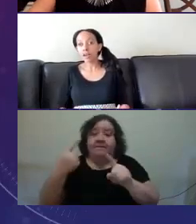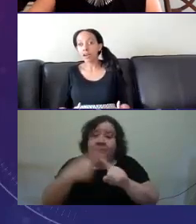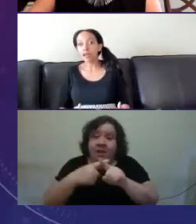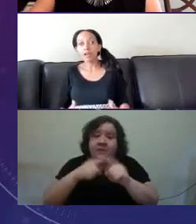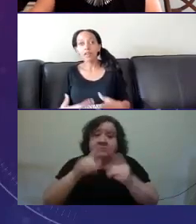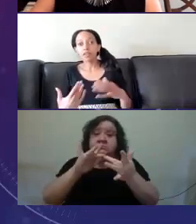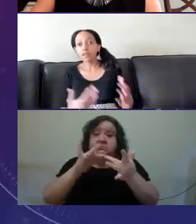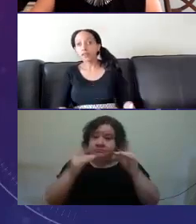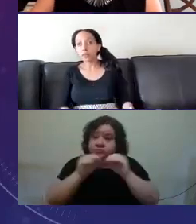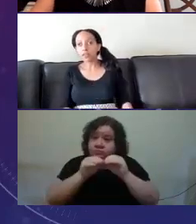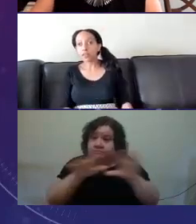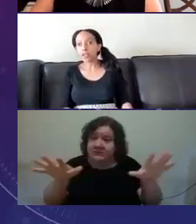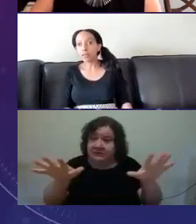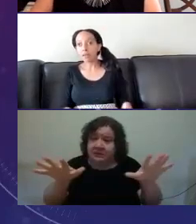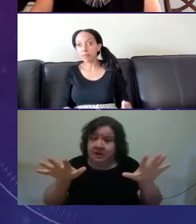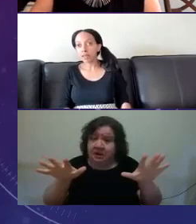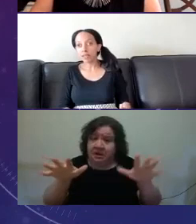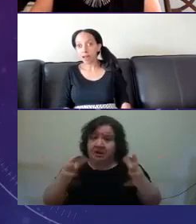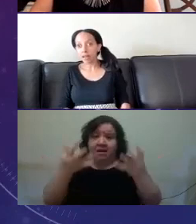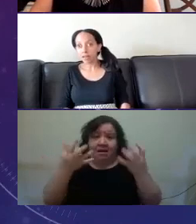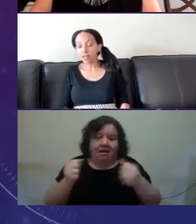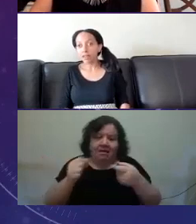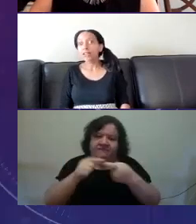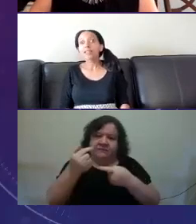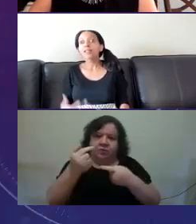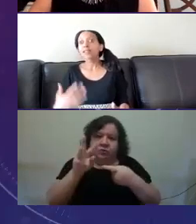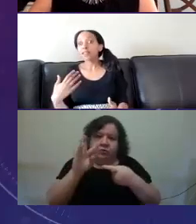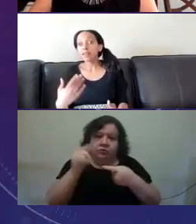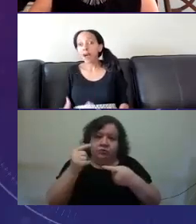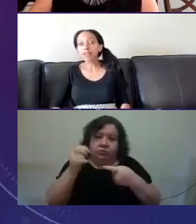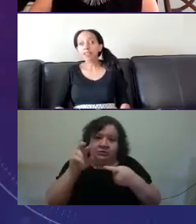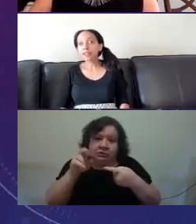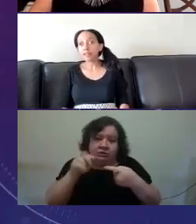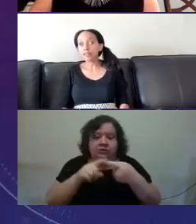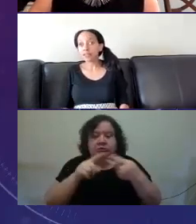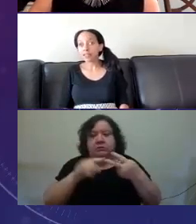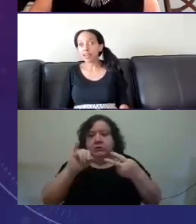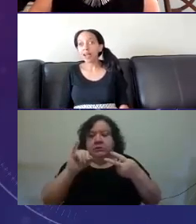there's information in my book as well so keep asking questions and you're